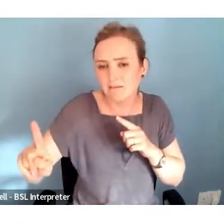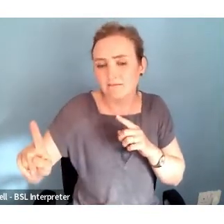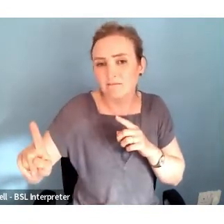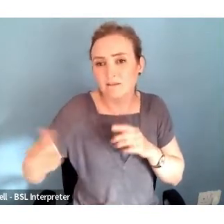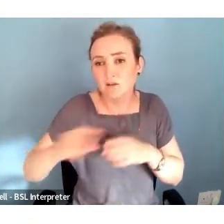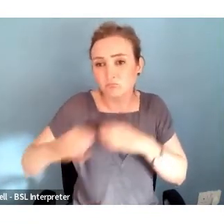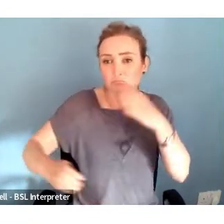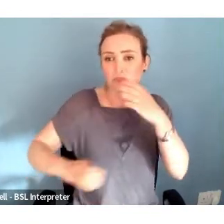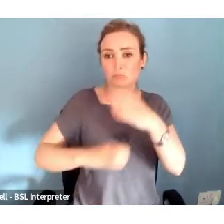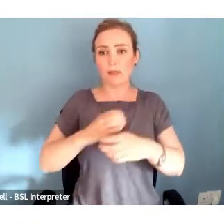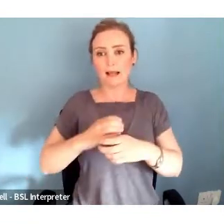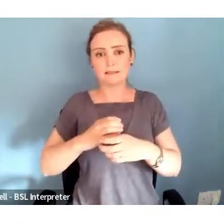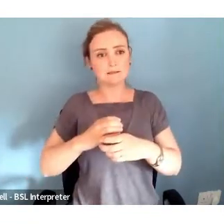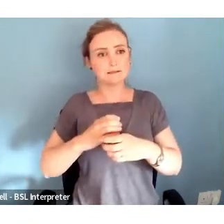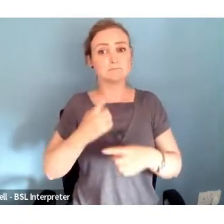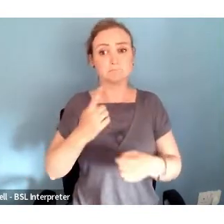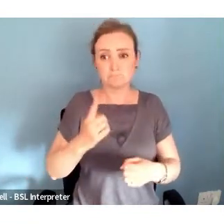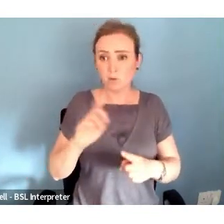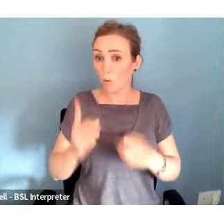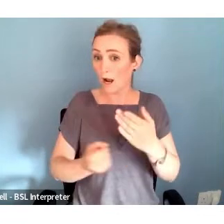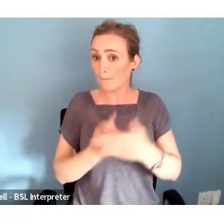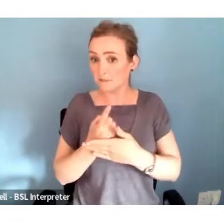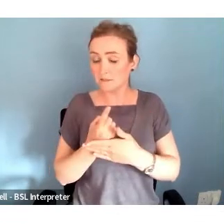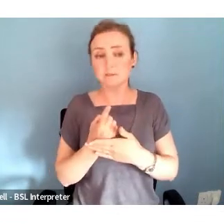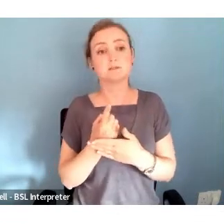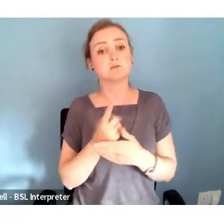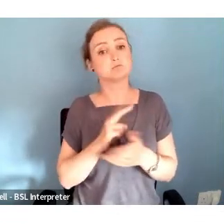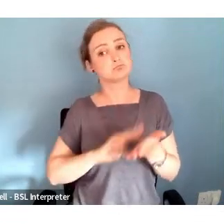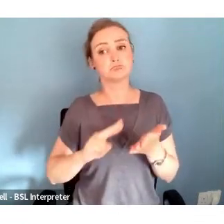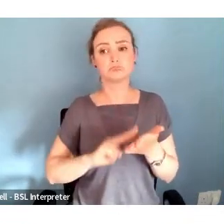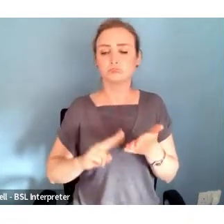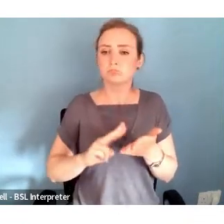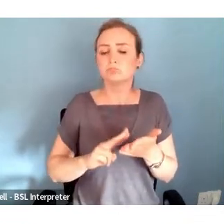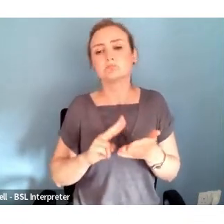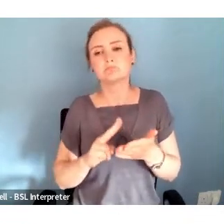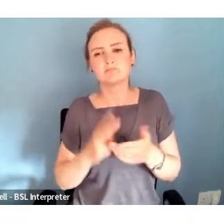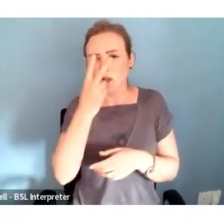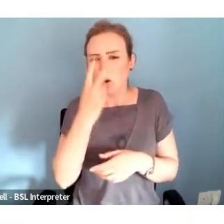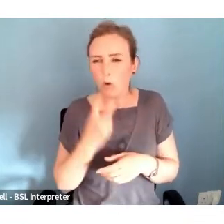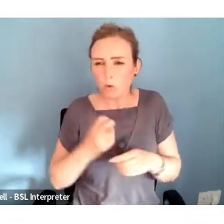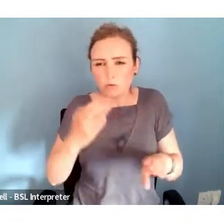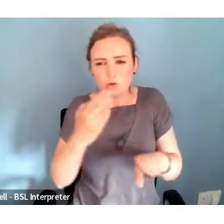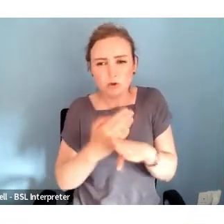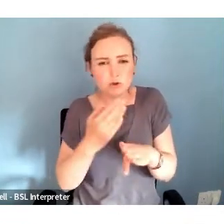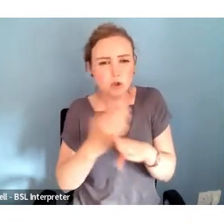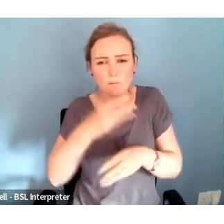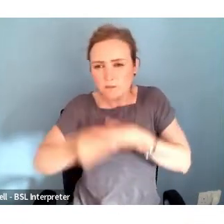organisations what tends to happen is they pull out the job description they used for the previous person and advert